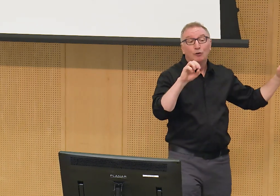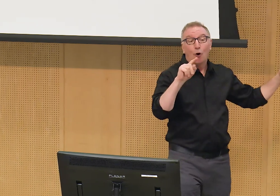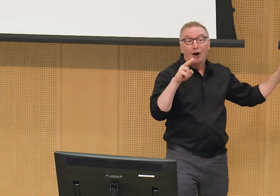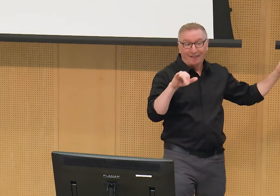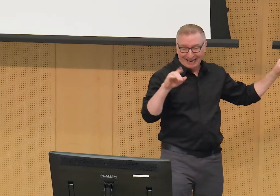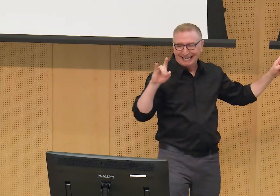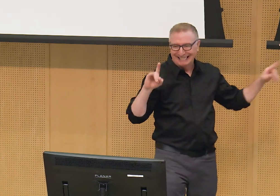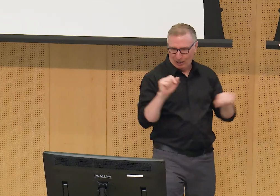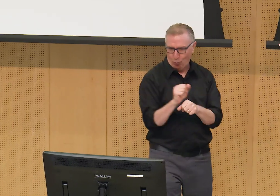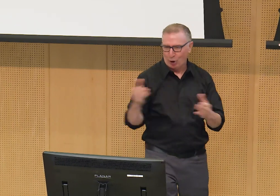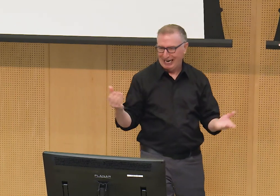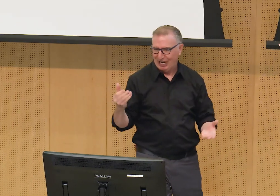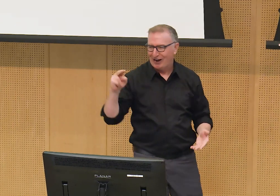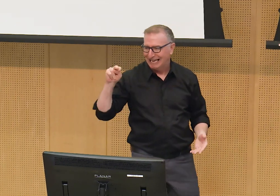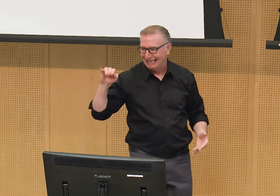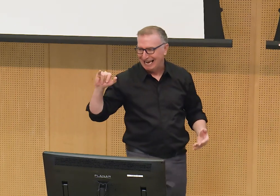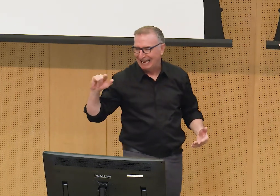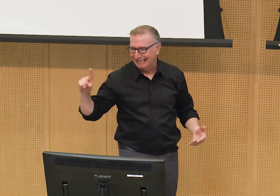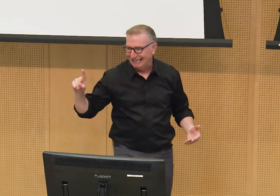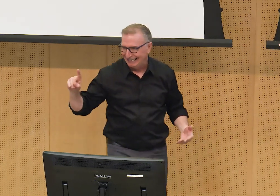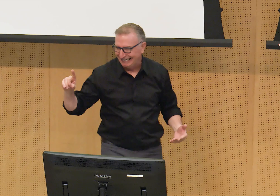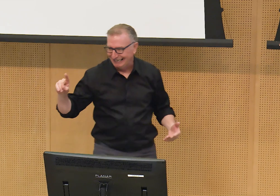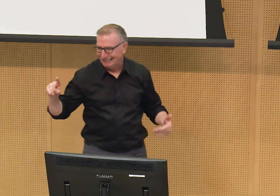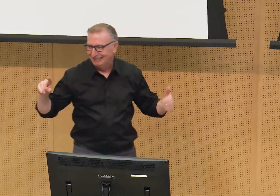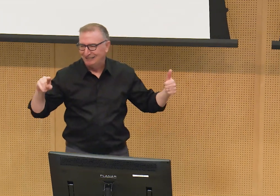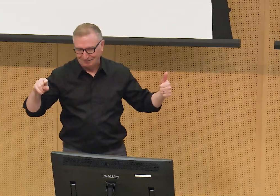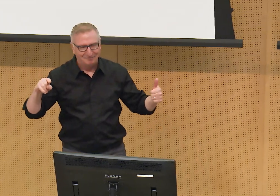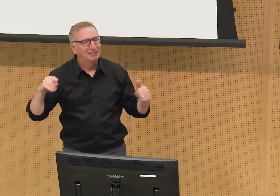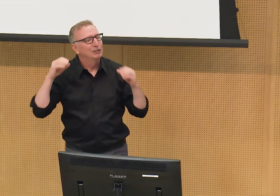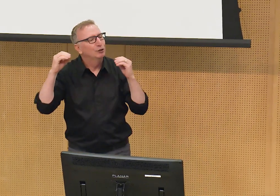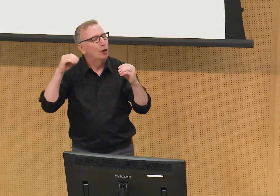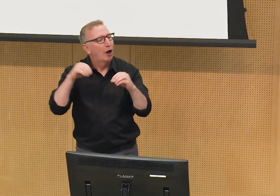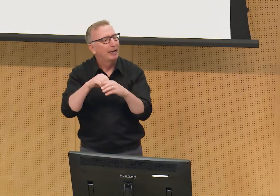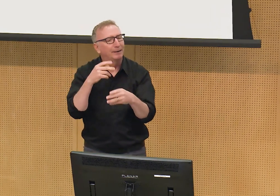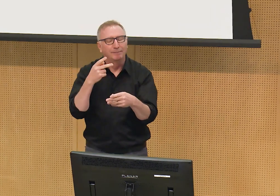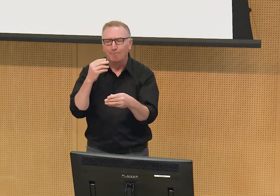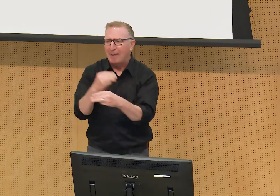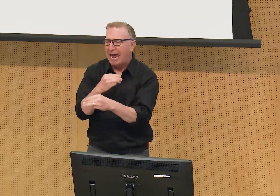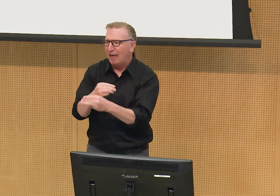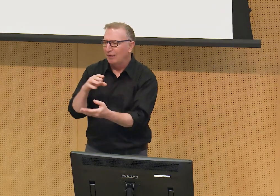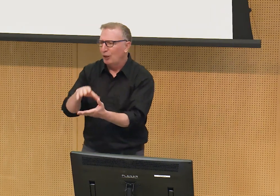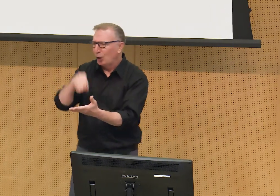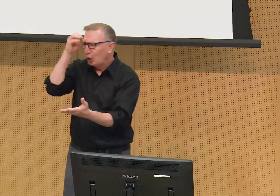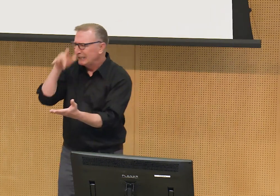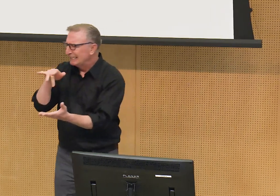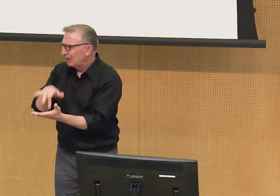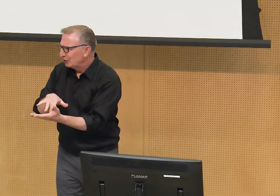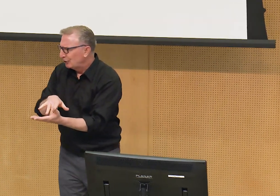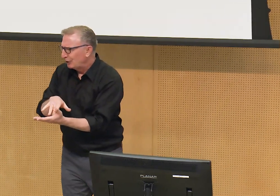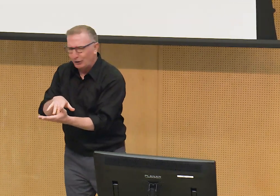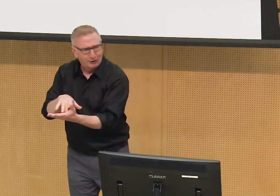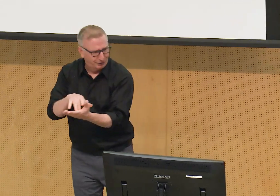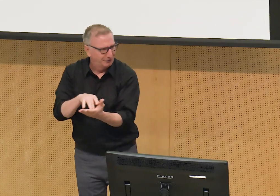Dorothy actually worked here at NTID. She taught in the math learning center